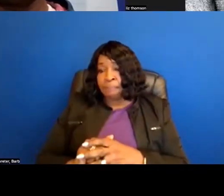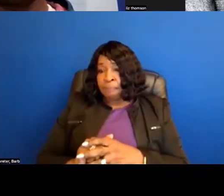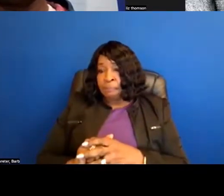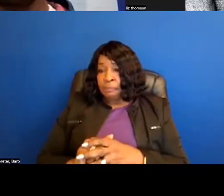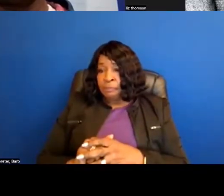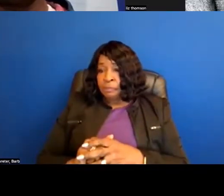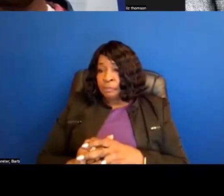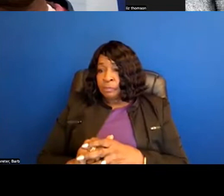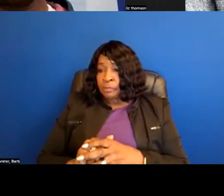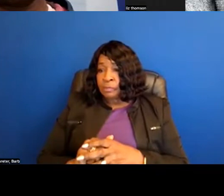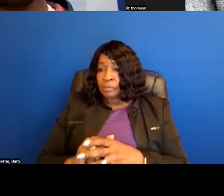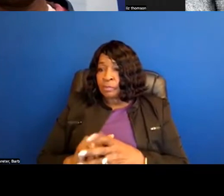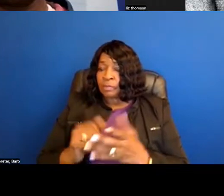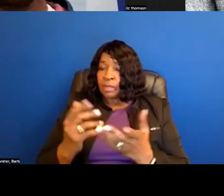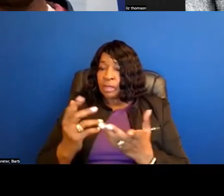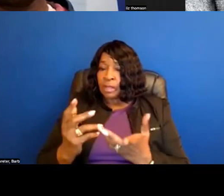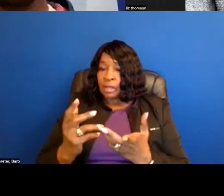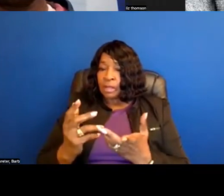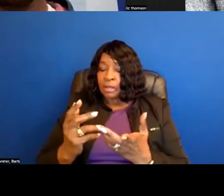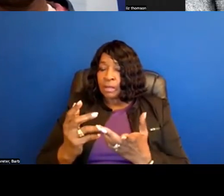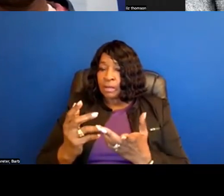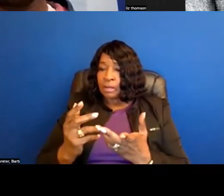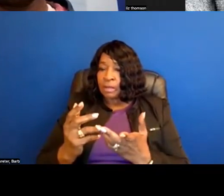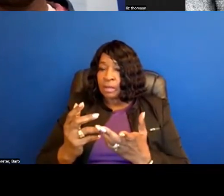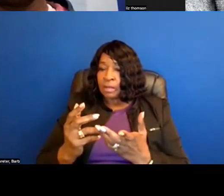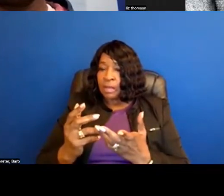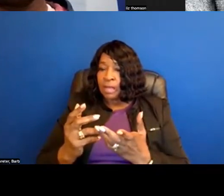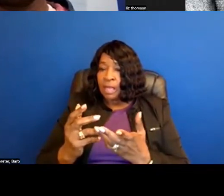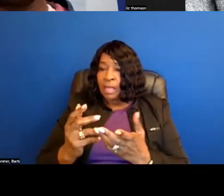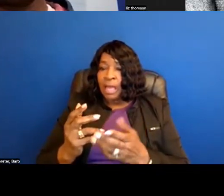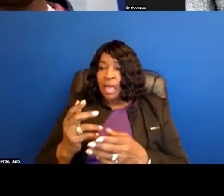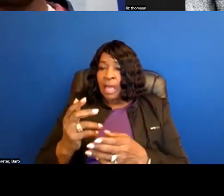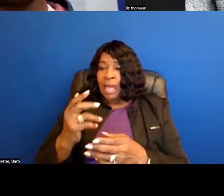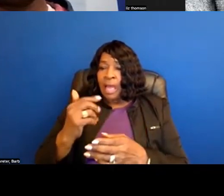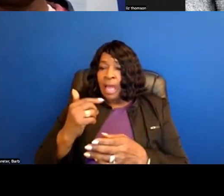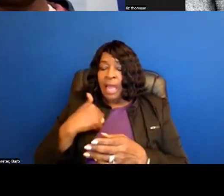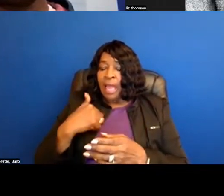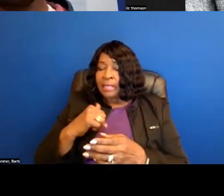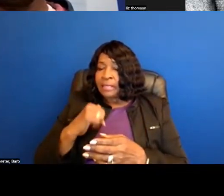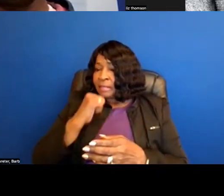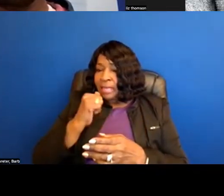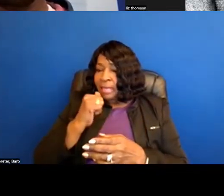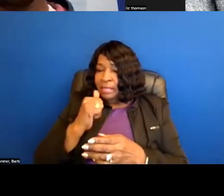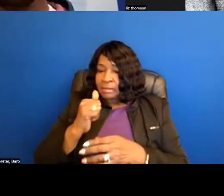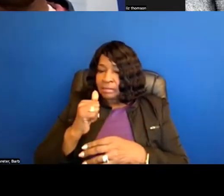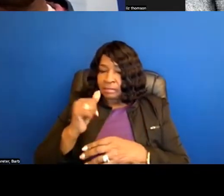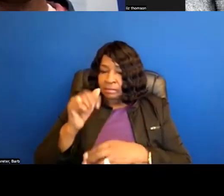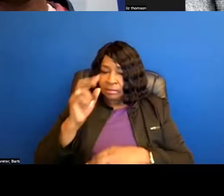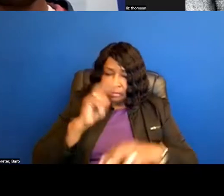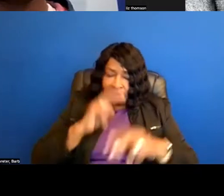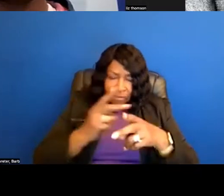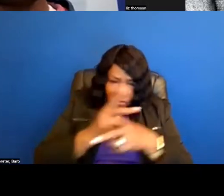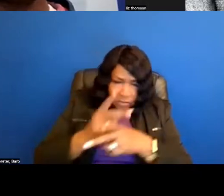Now, I didn't gate keep what their involvement looked like because it was a brand new space.